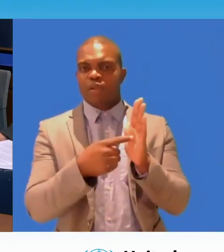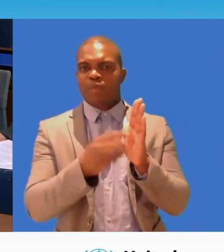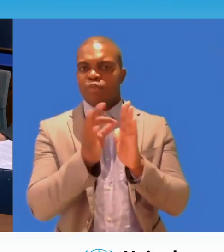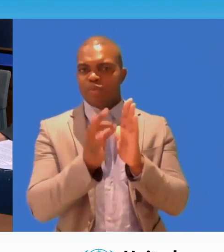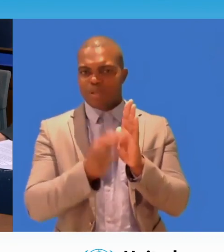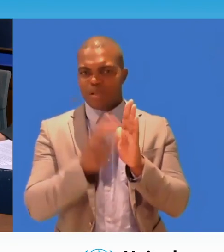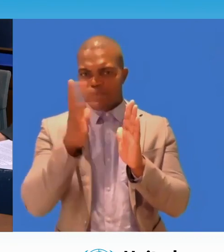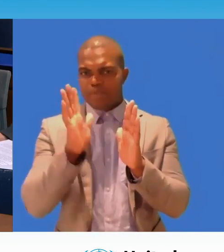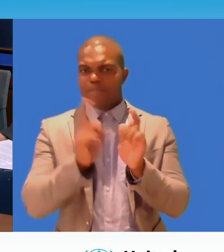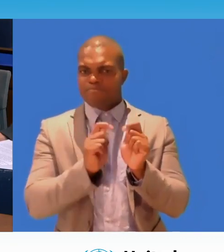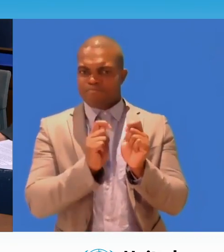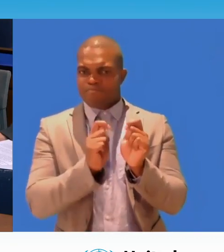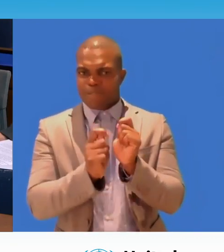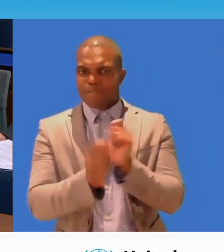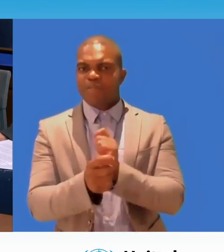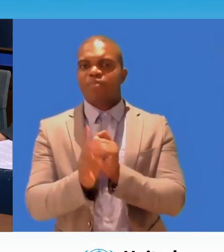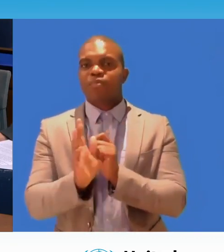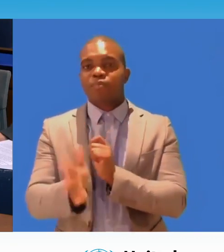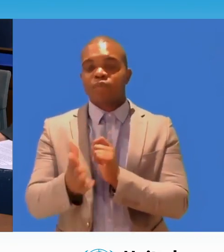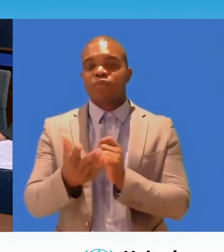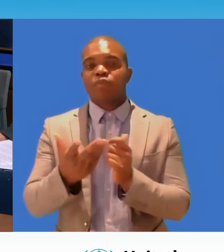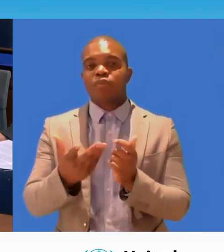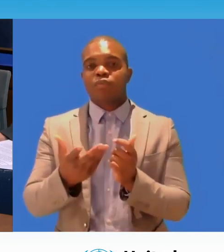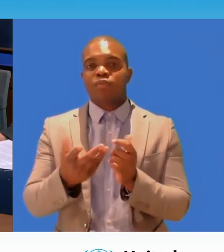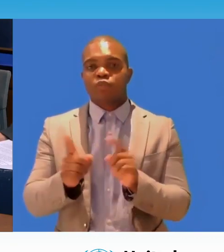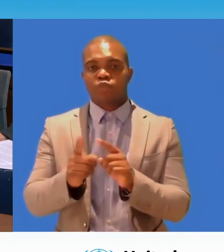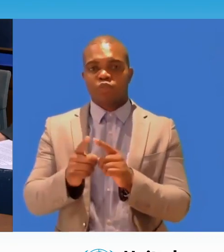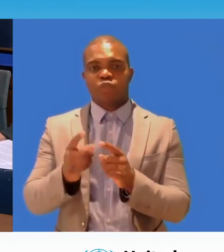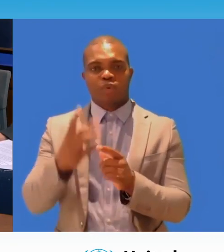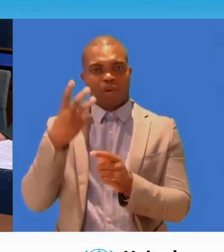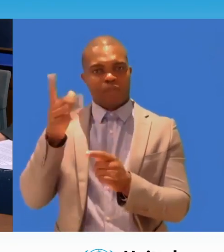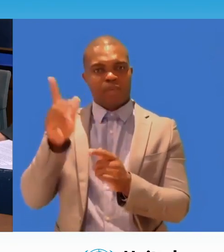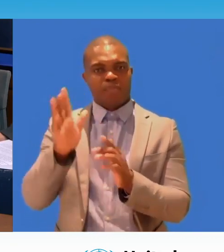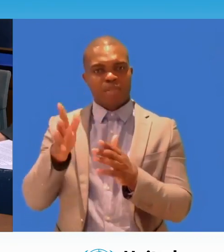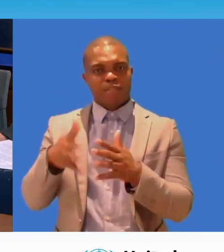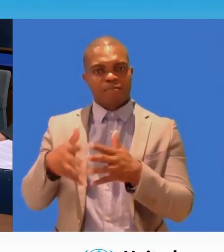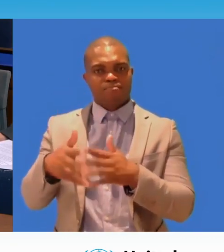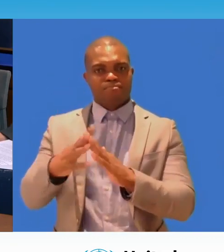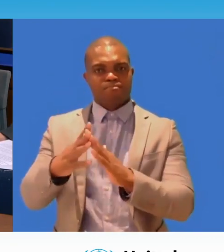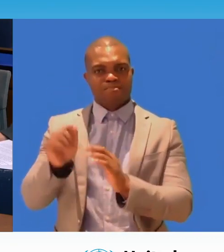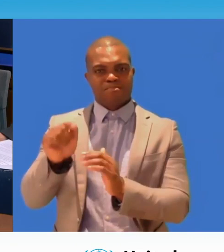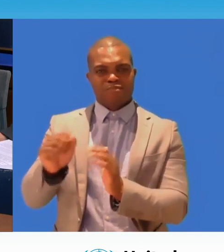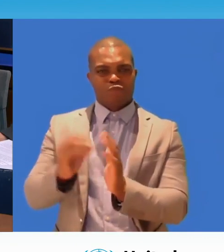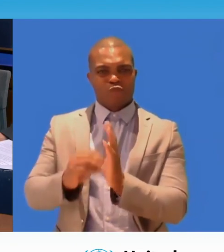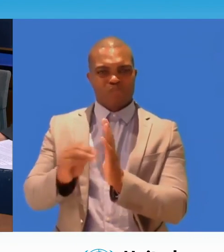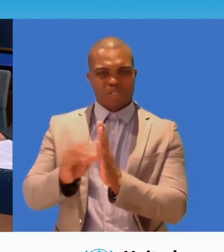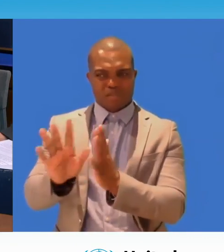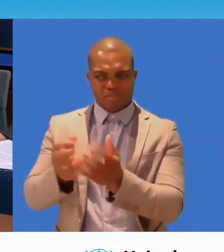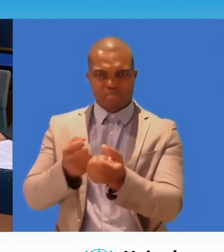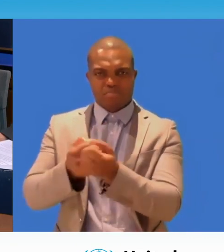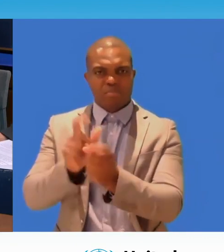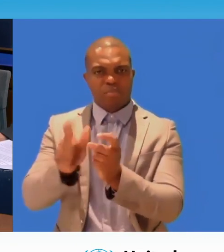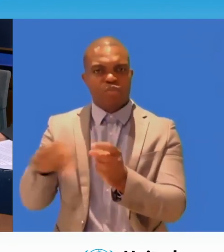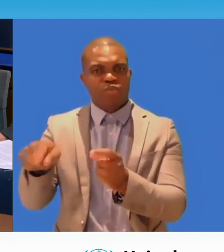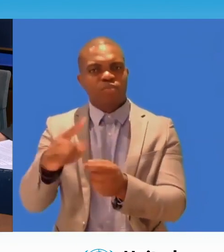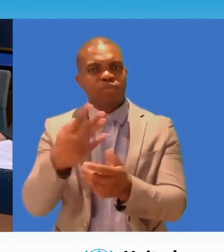to appropriate consultation offices thus last October Japan established a onstop consultation